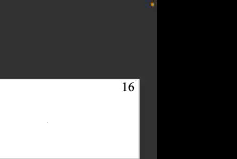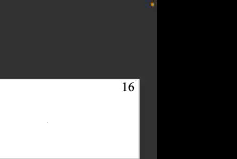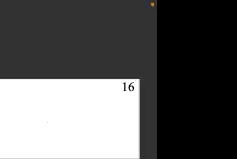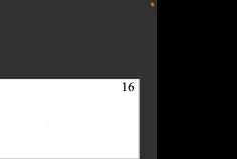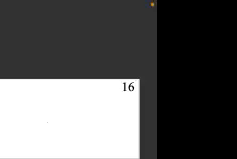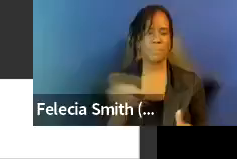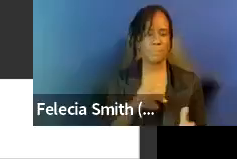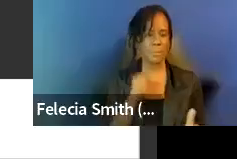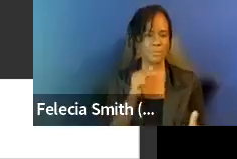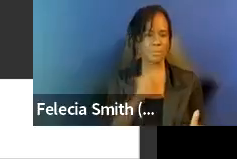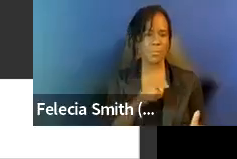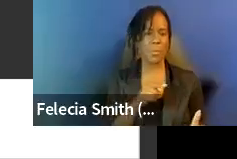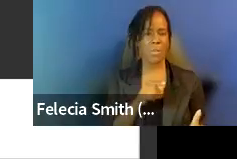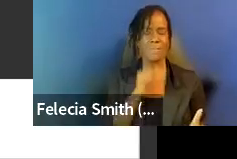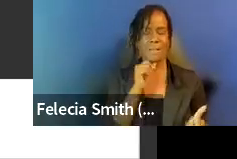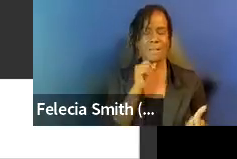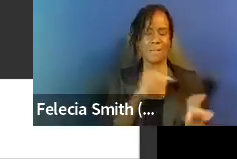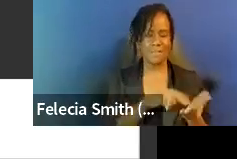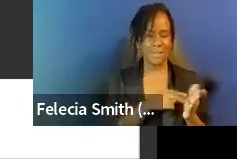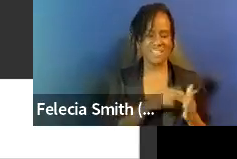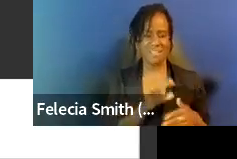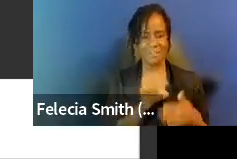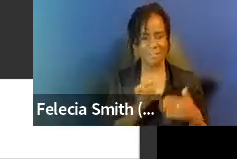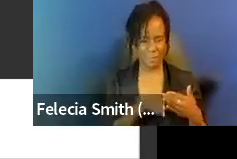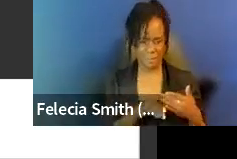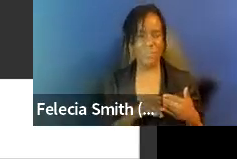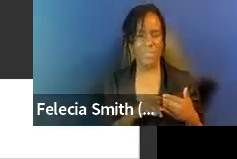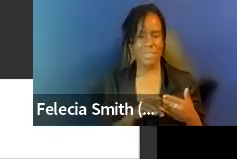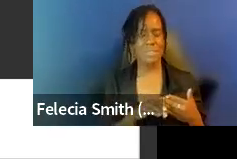And improve the healthcare in terms of wait time and wider range of availability to